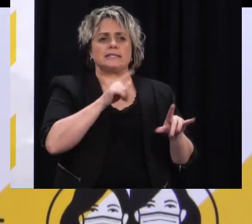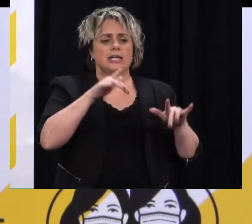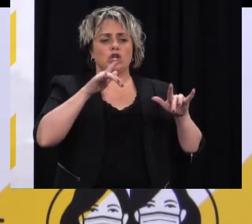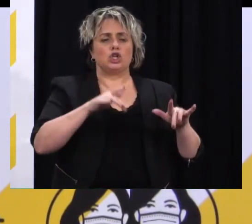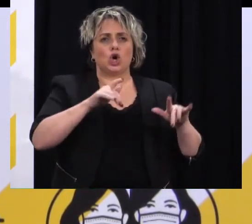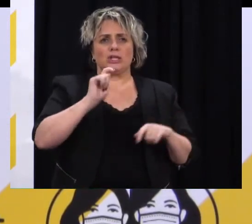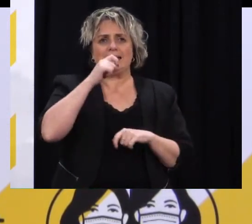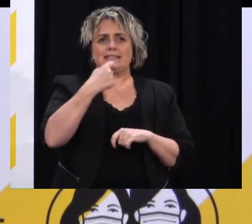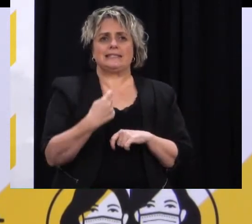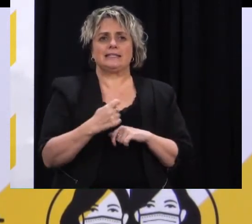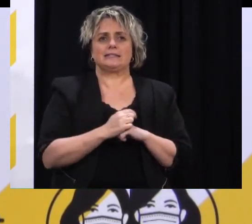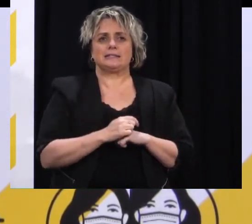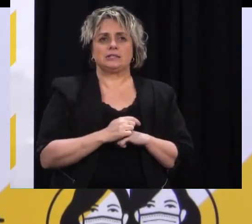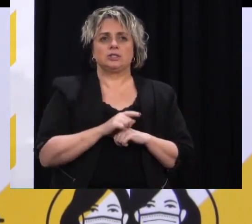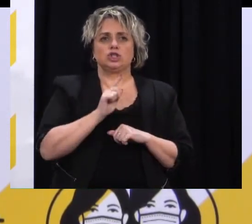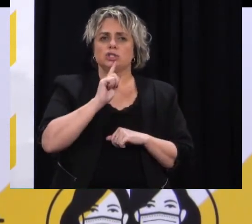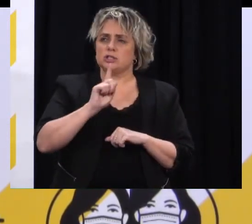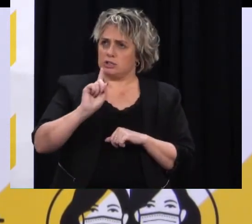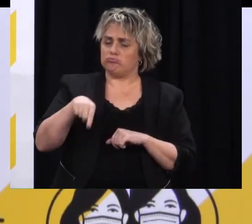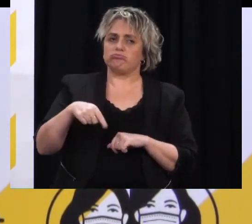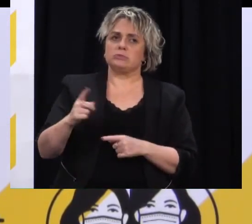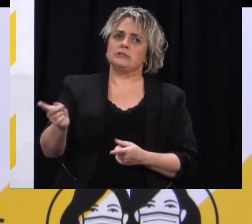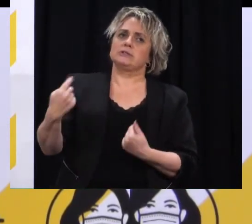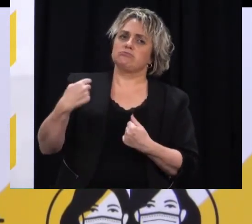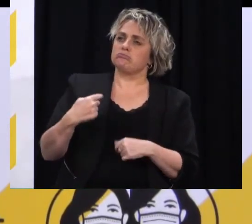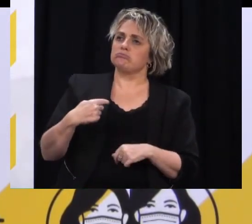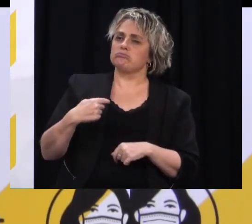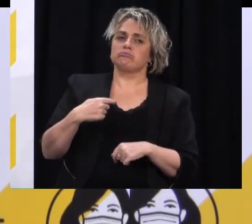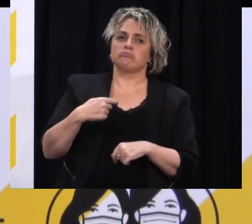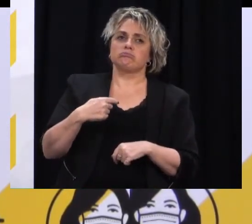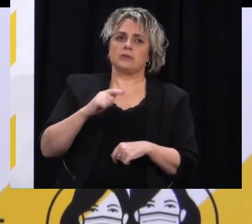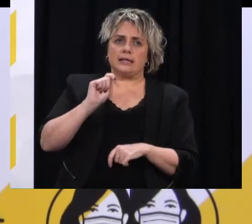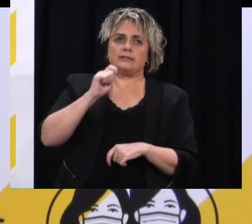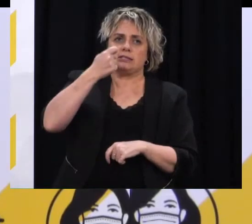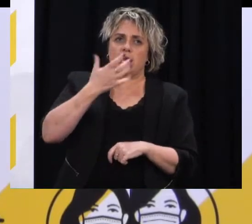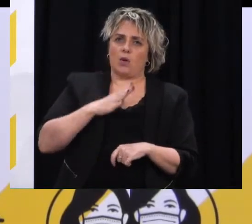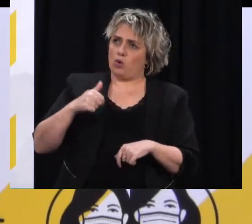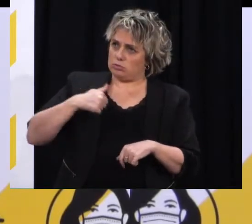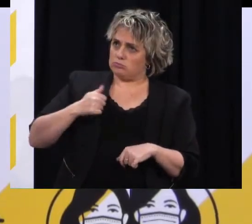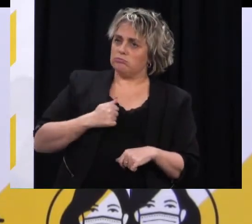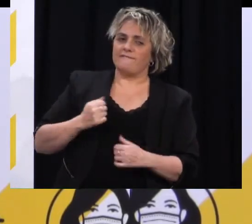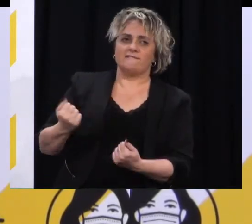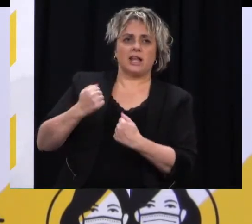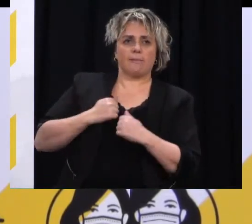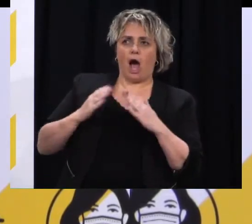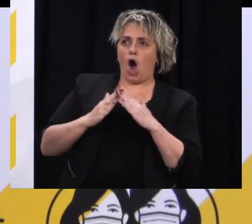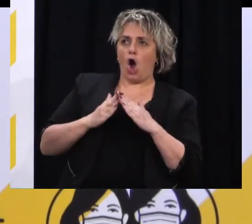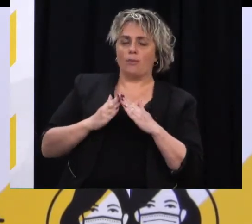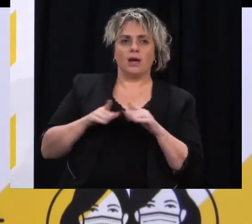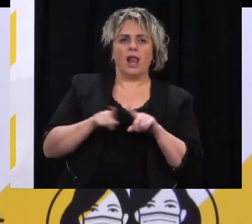just the residents. >> Are residents of the apartment block has told us she hasn't